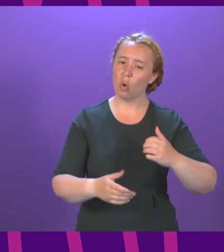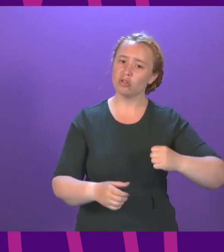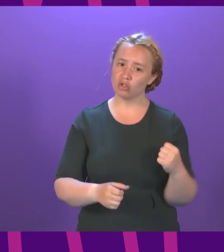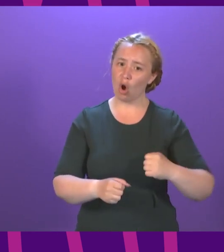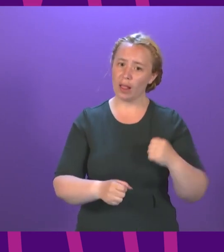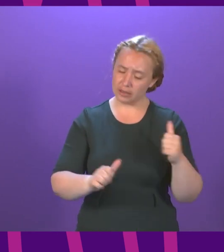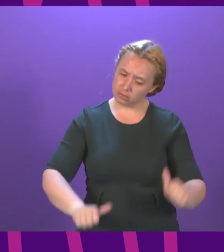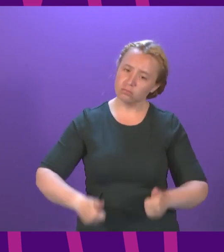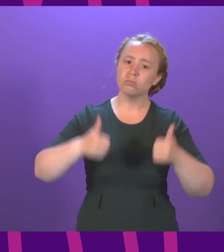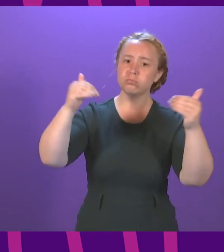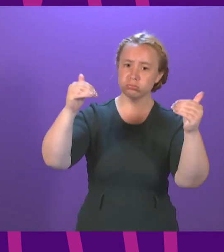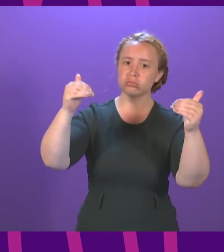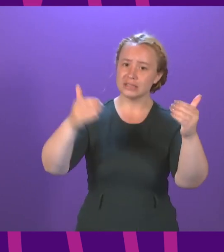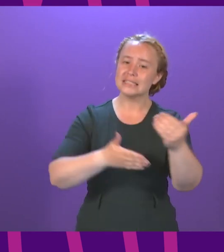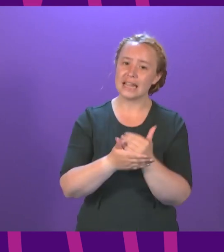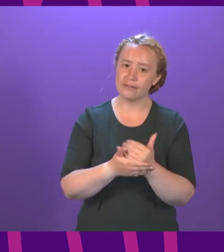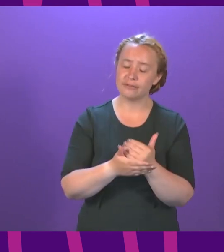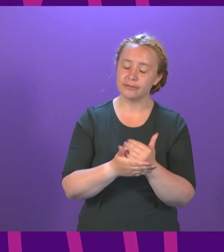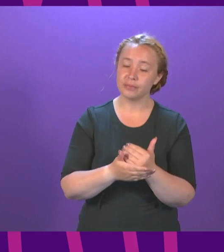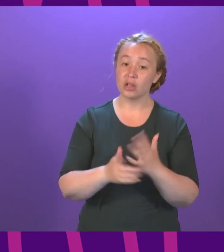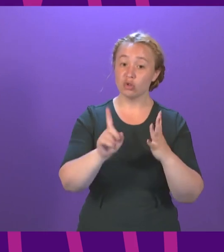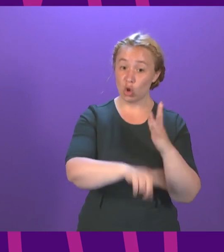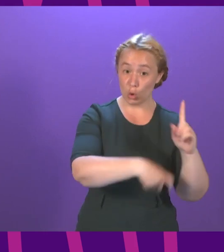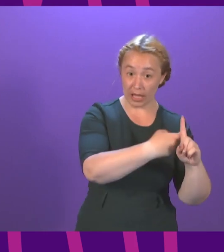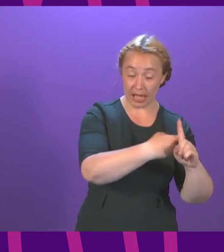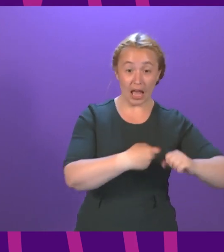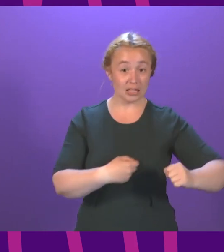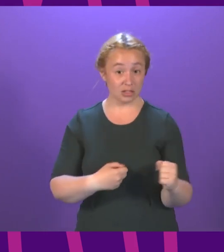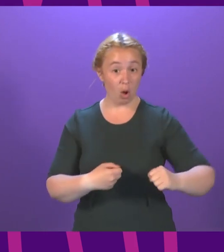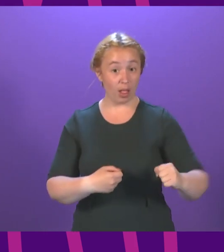People across Scotland and the United Kingdom deserve our utmost thanks and appreciation